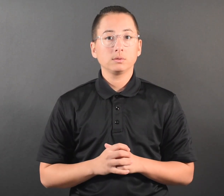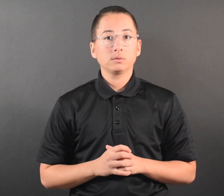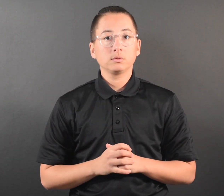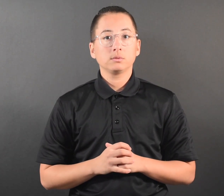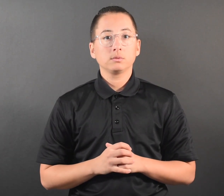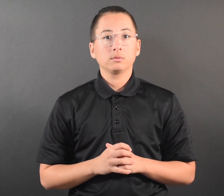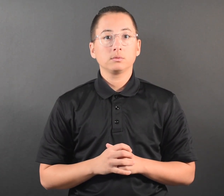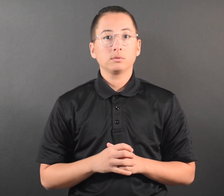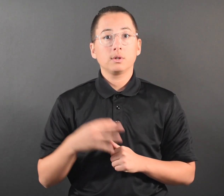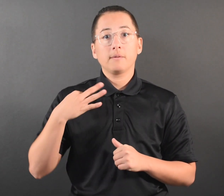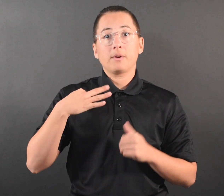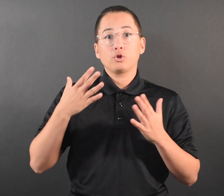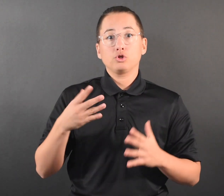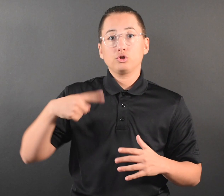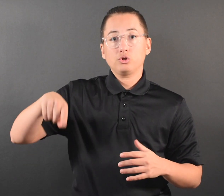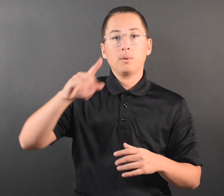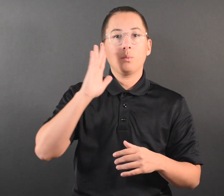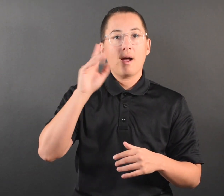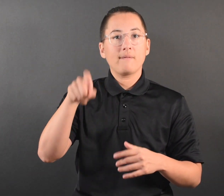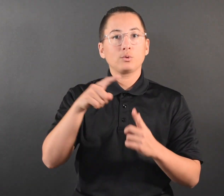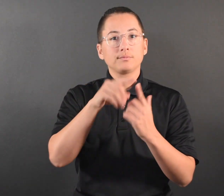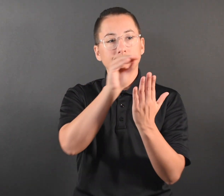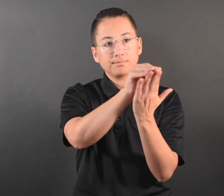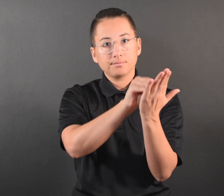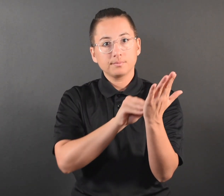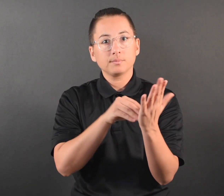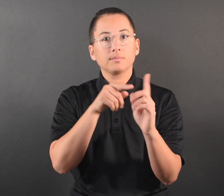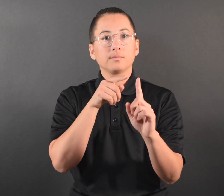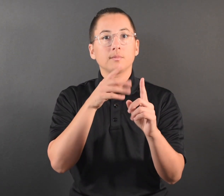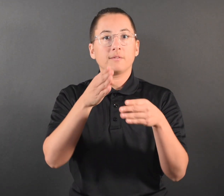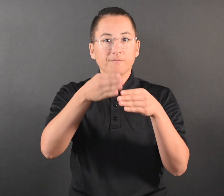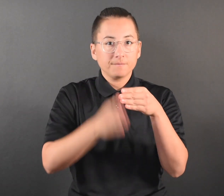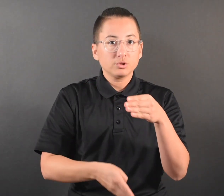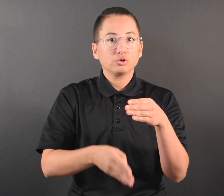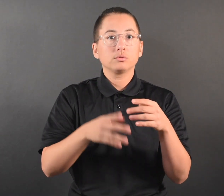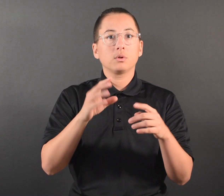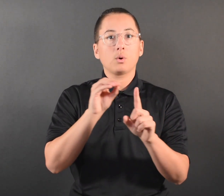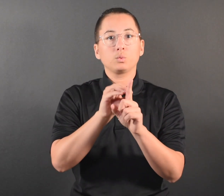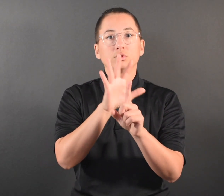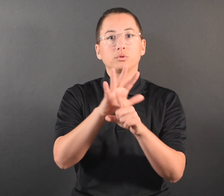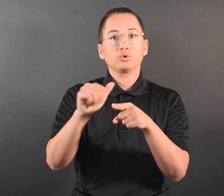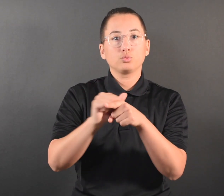Volunteers will need to complete an orientation training to become designated certified